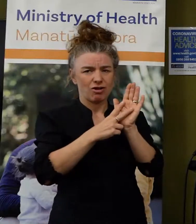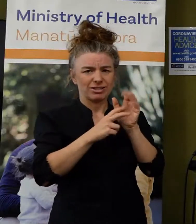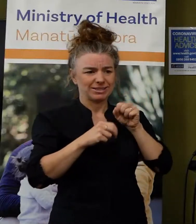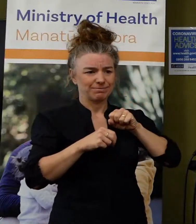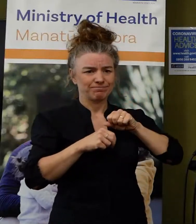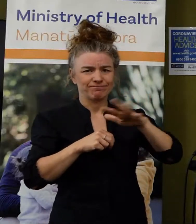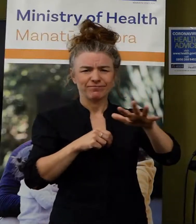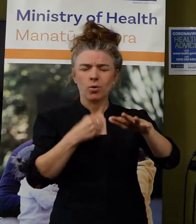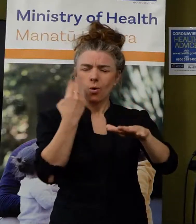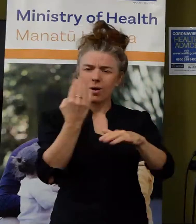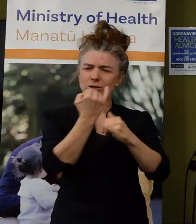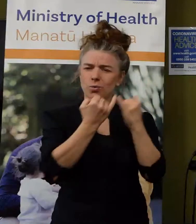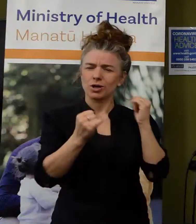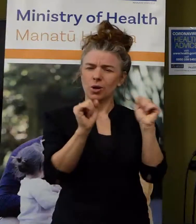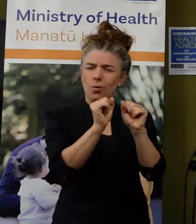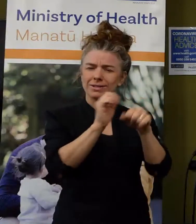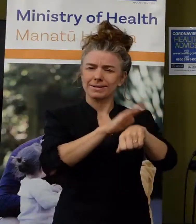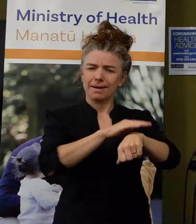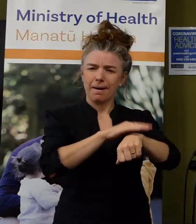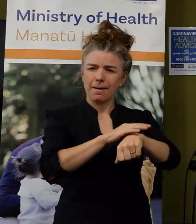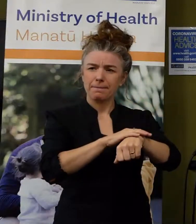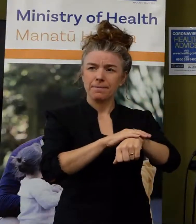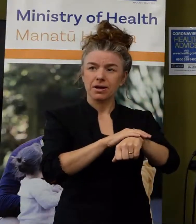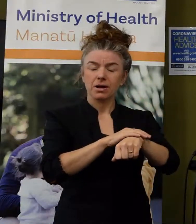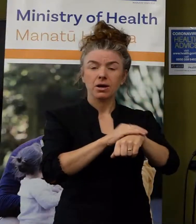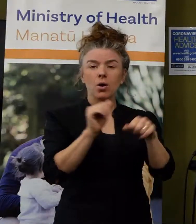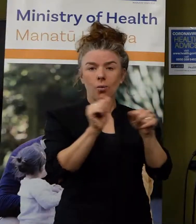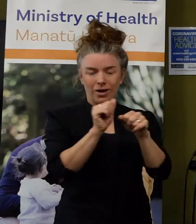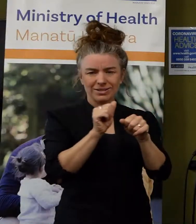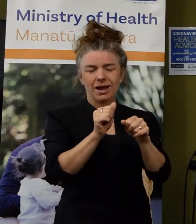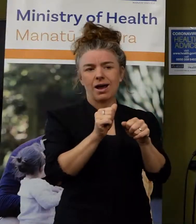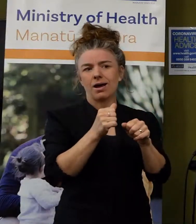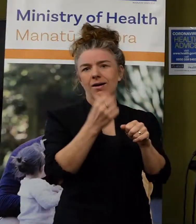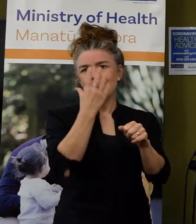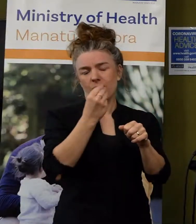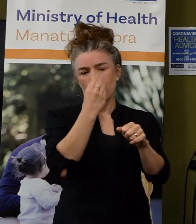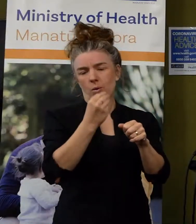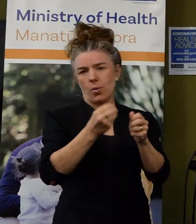through winter. We know winter is when we do get a peak in flu,